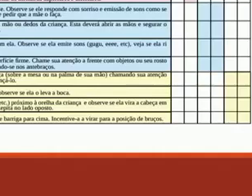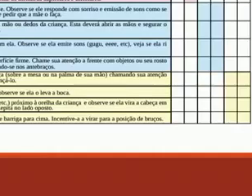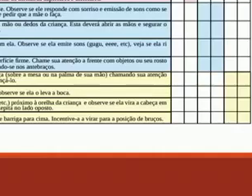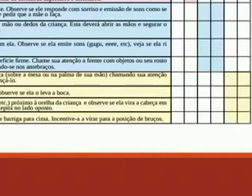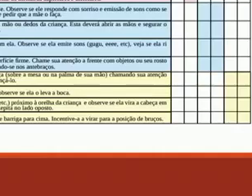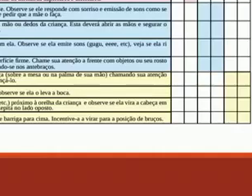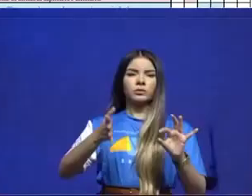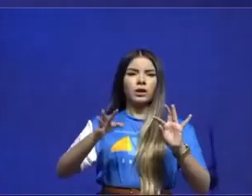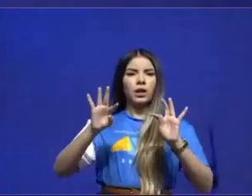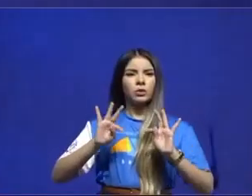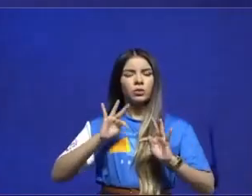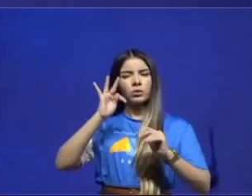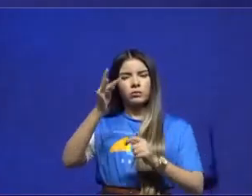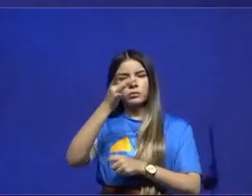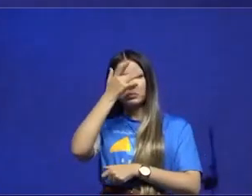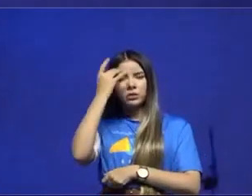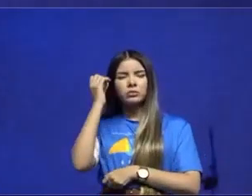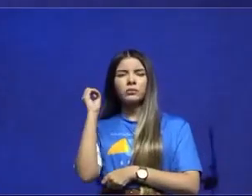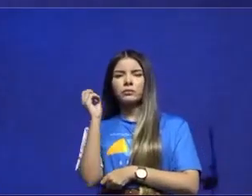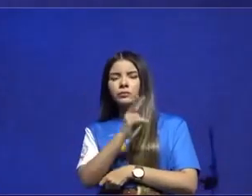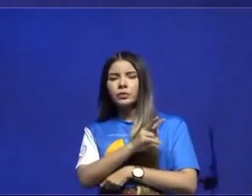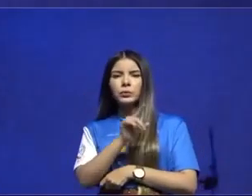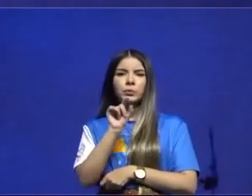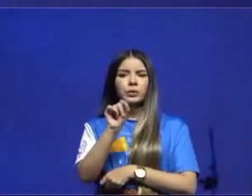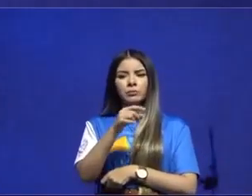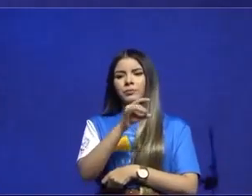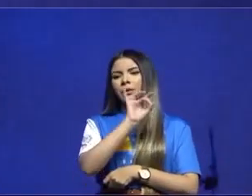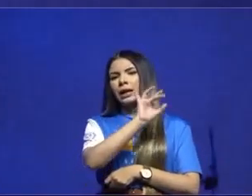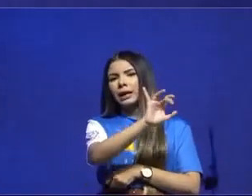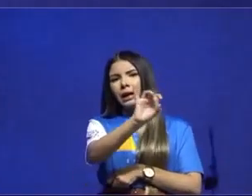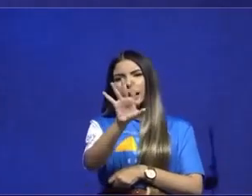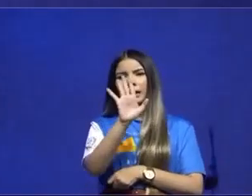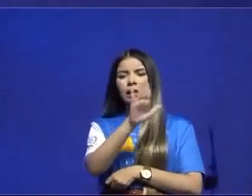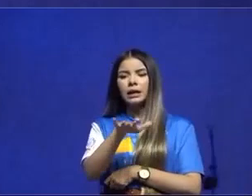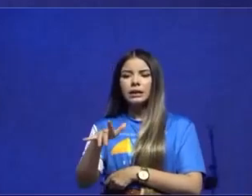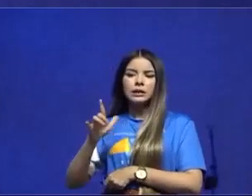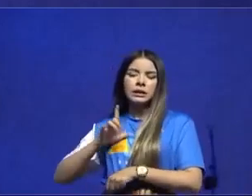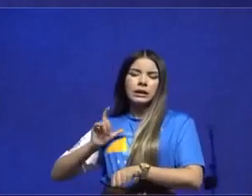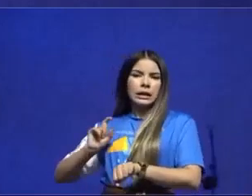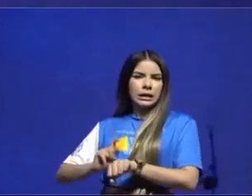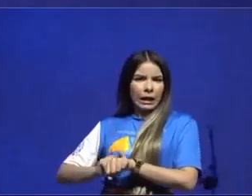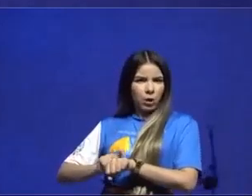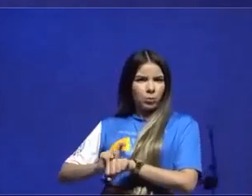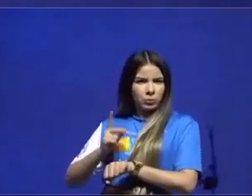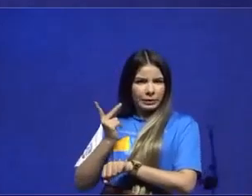one day that is each child has their time will it be if each child has their time yes